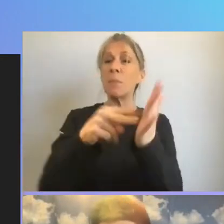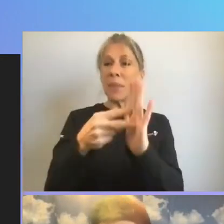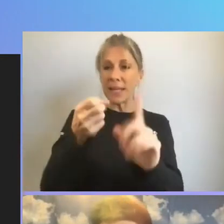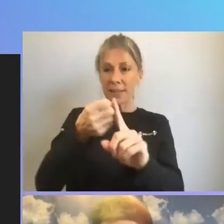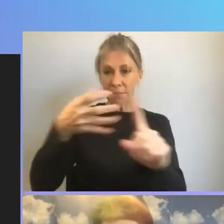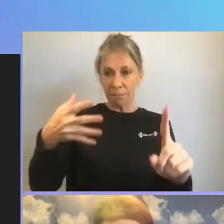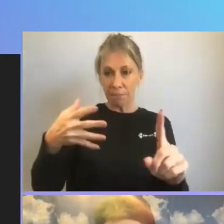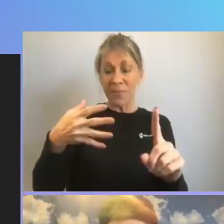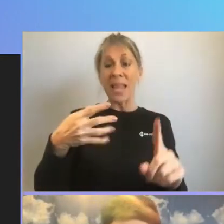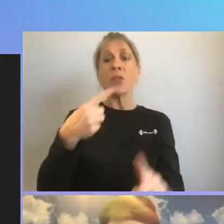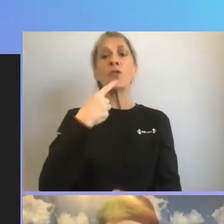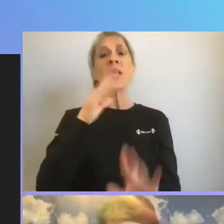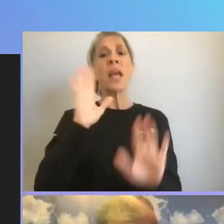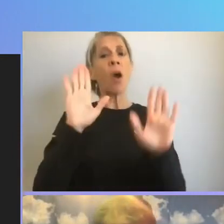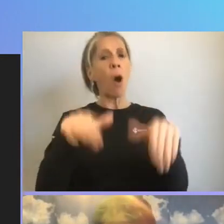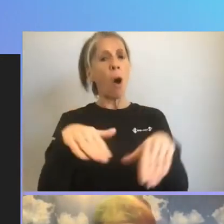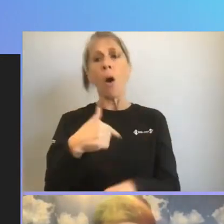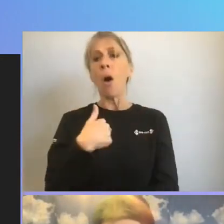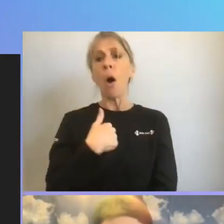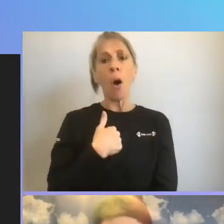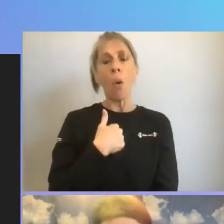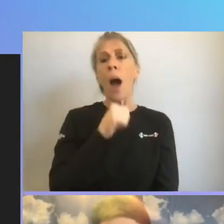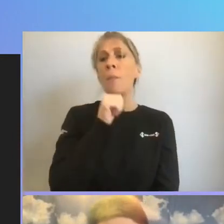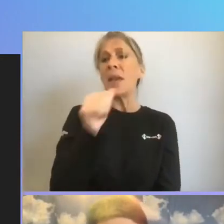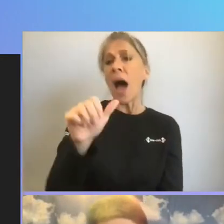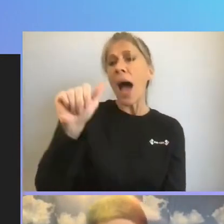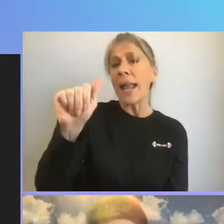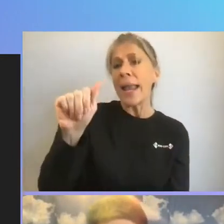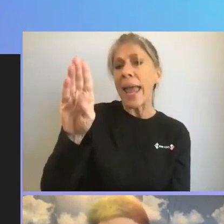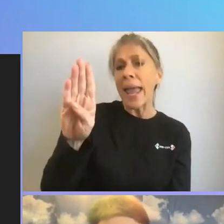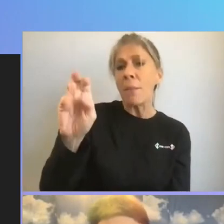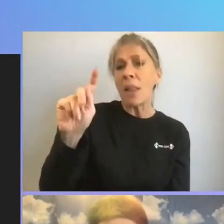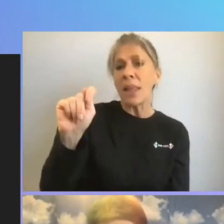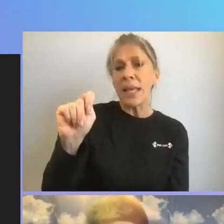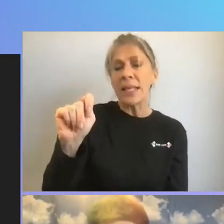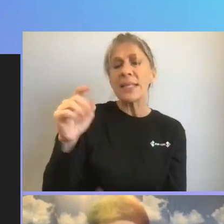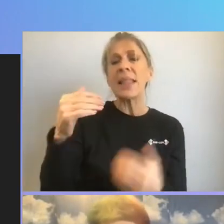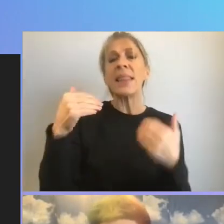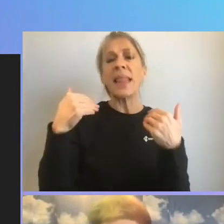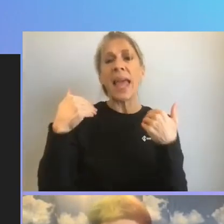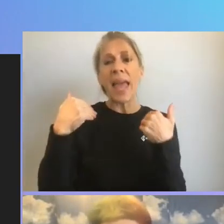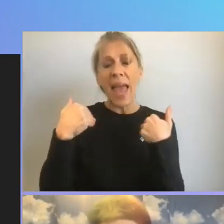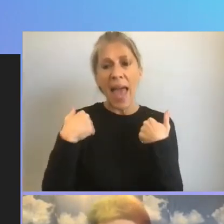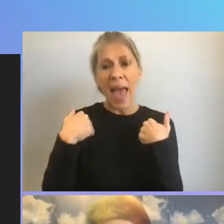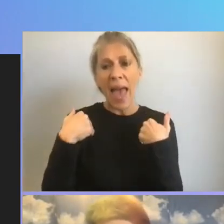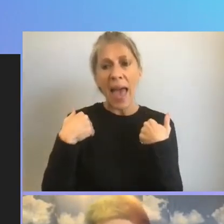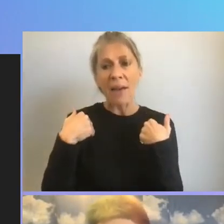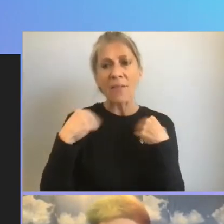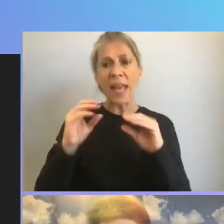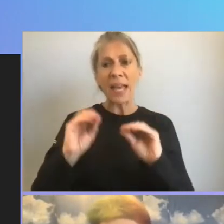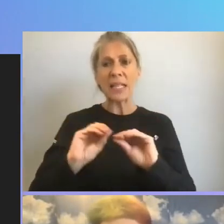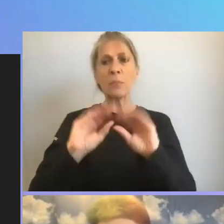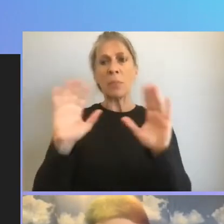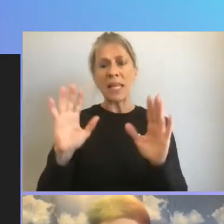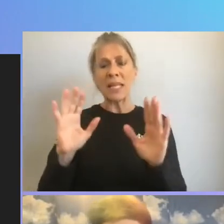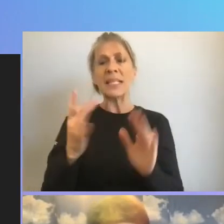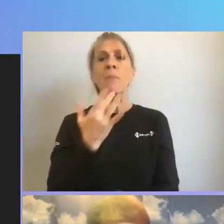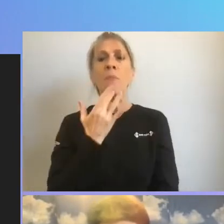that they're not ableist and that they have explicit, uh,